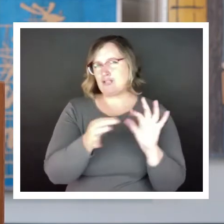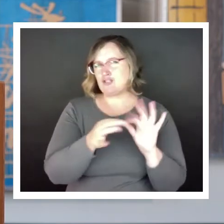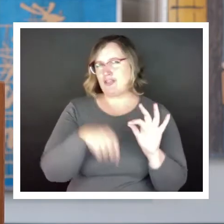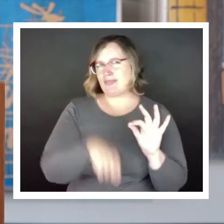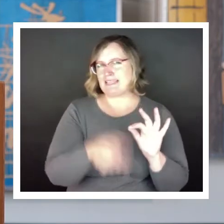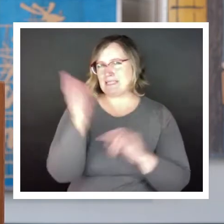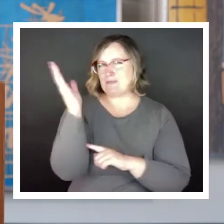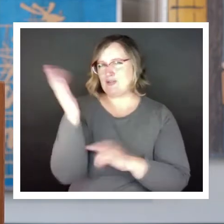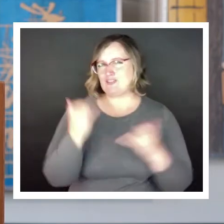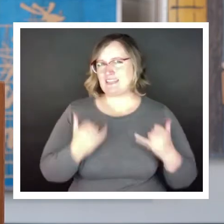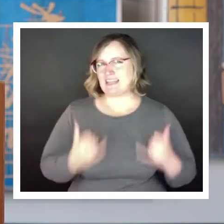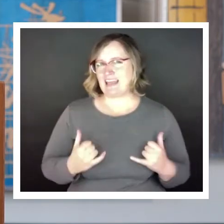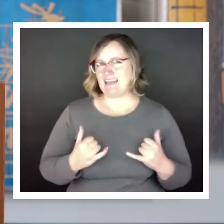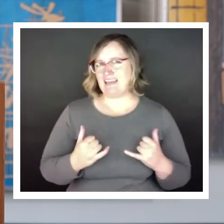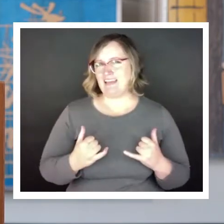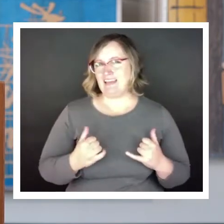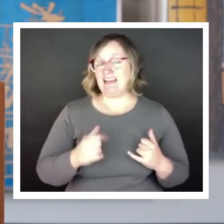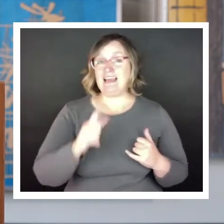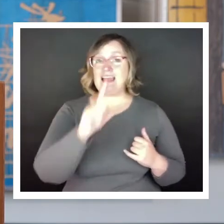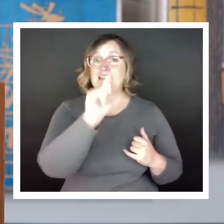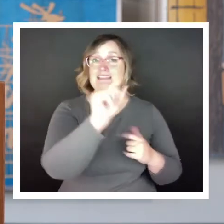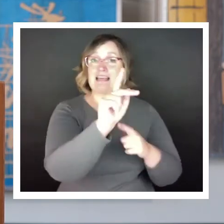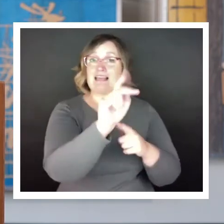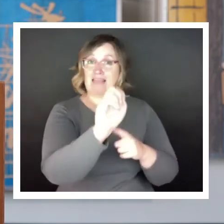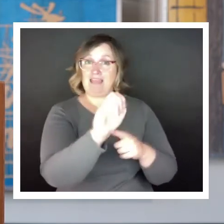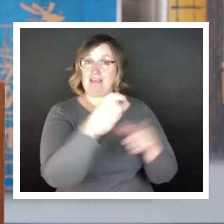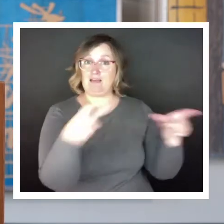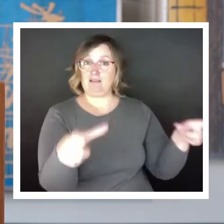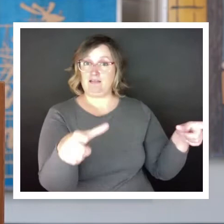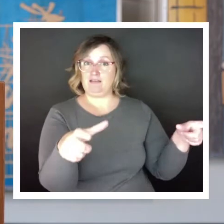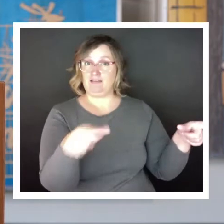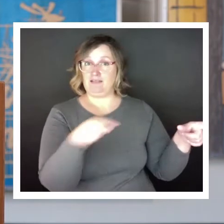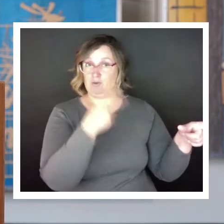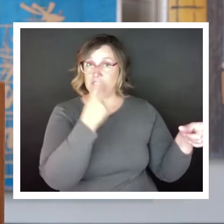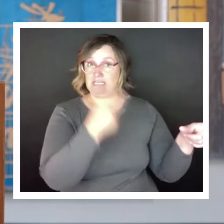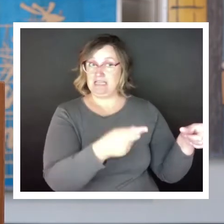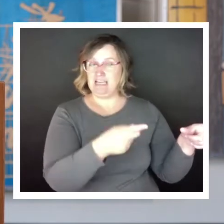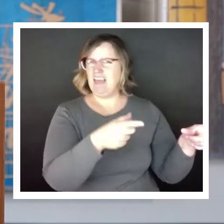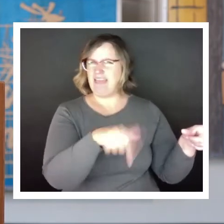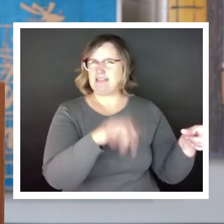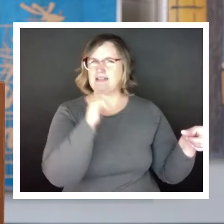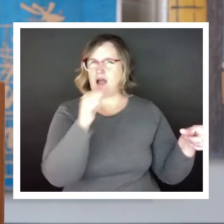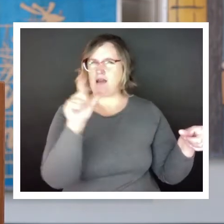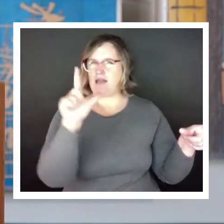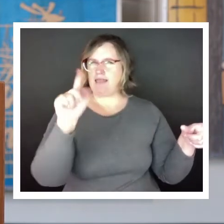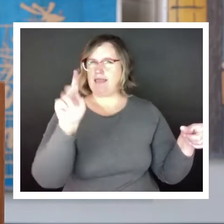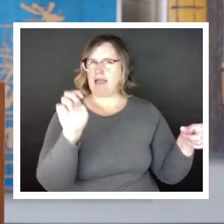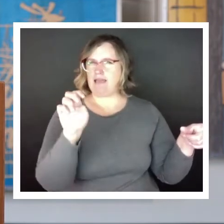It's the lake you see, because the lake it's not a lake, the lake is your student.